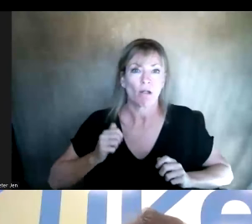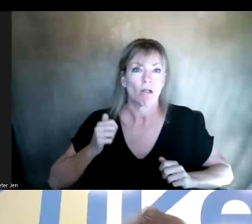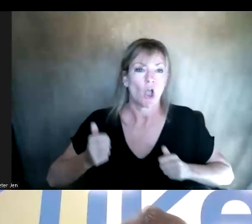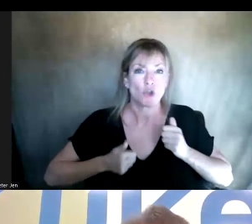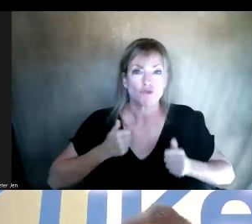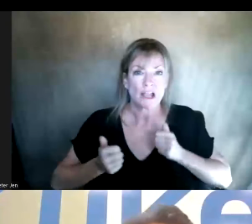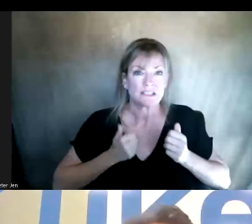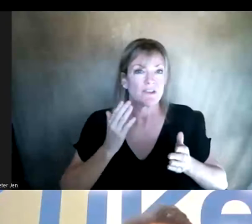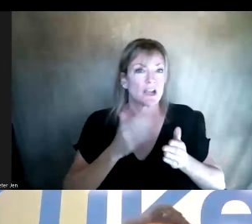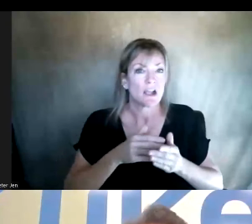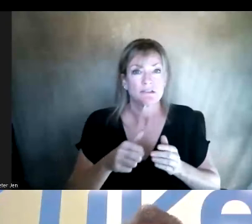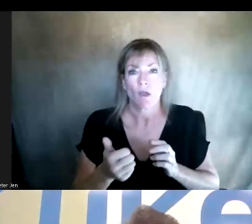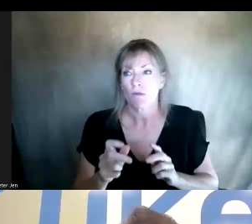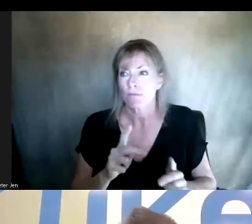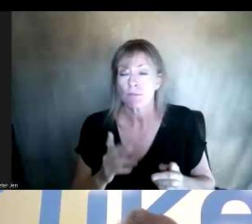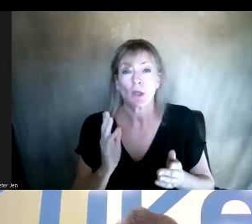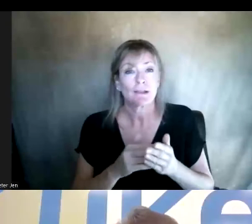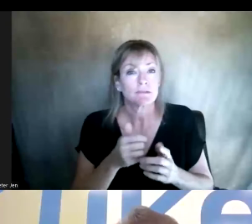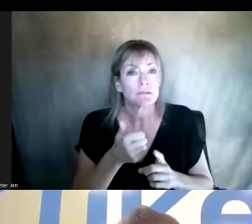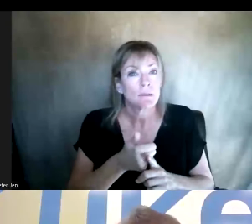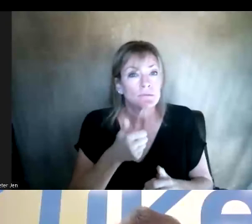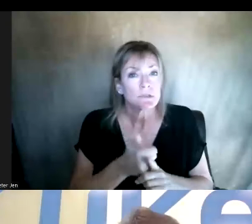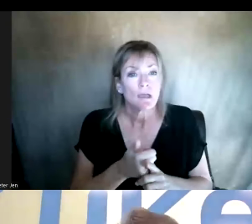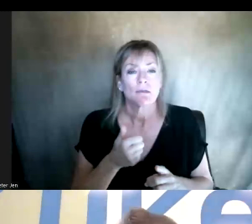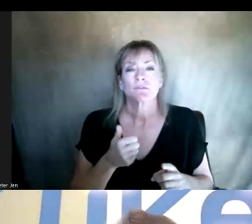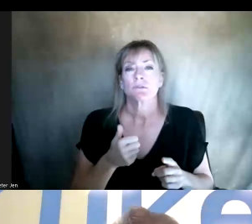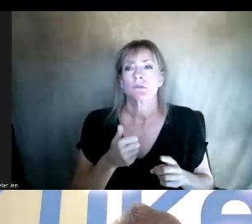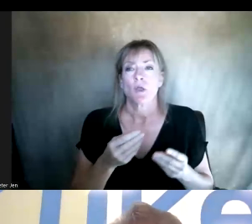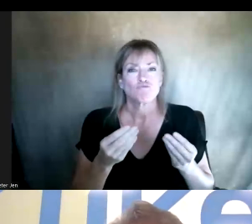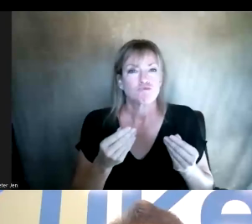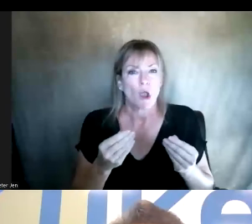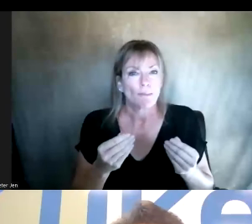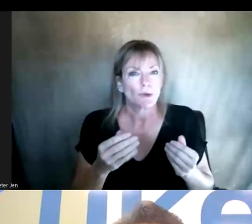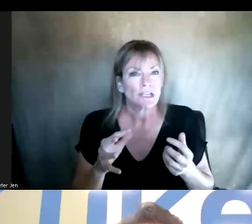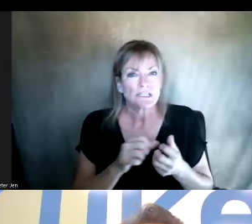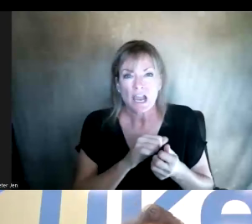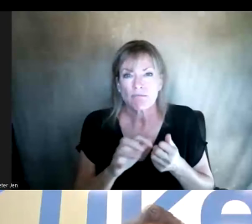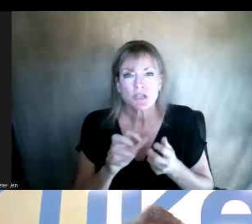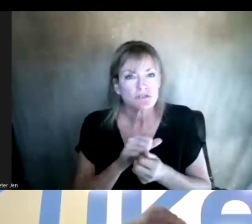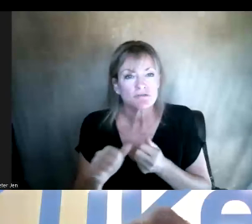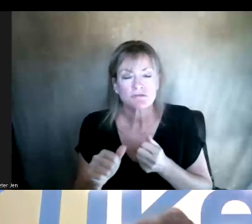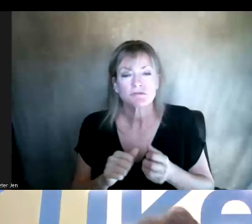OTHERS AND THEMSELVES AND PROPERTY DESTRUCTION. AS THERE WERE